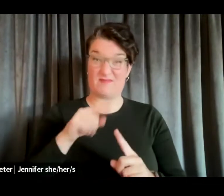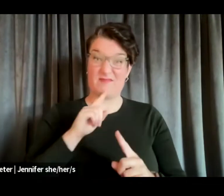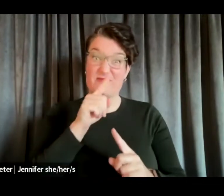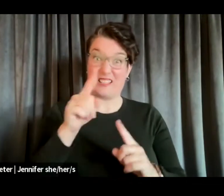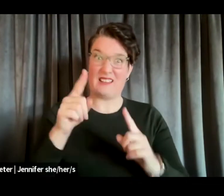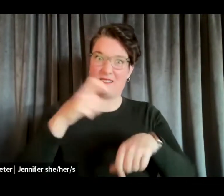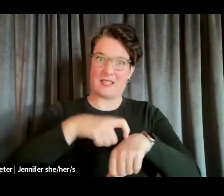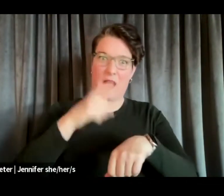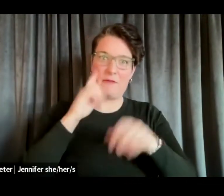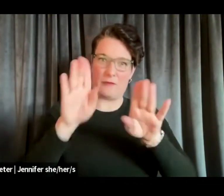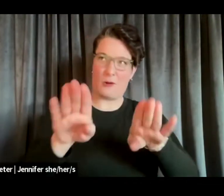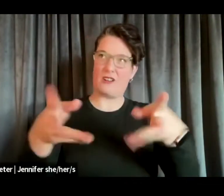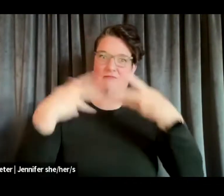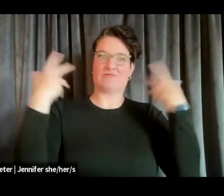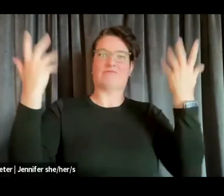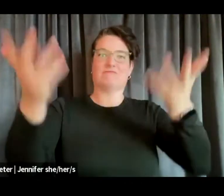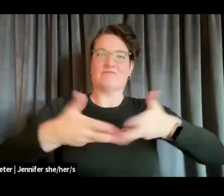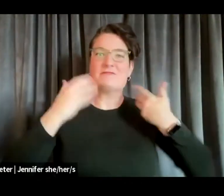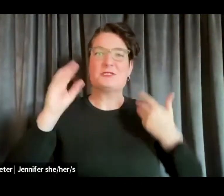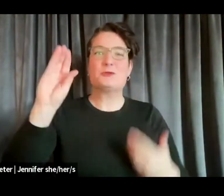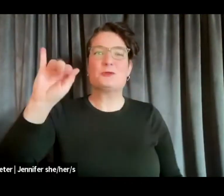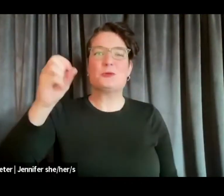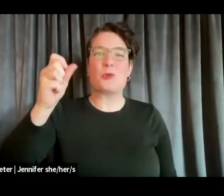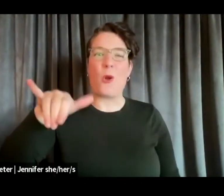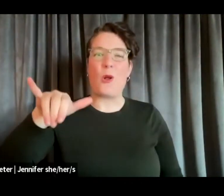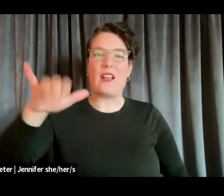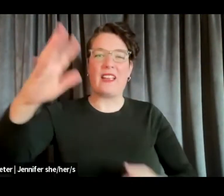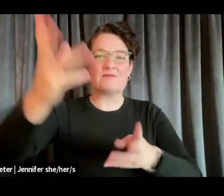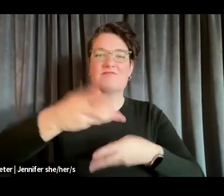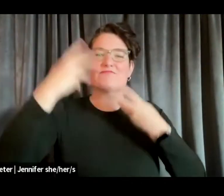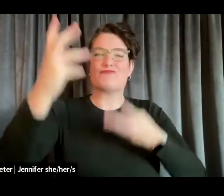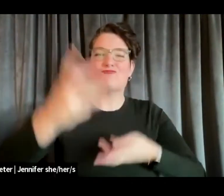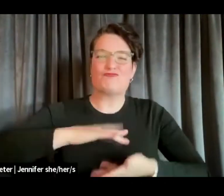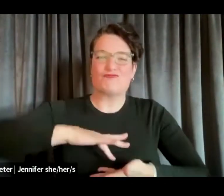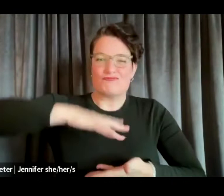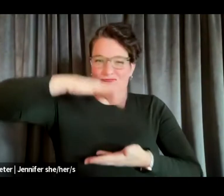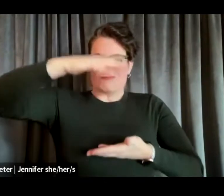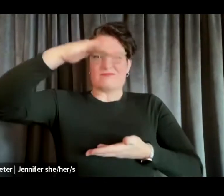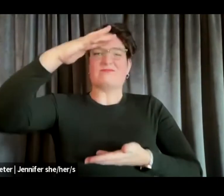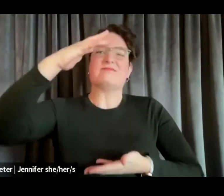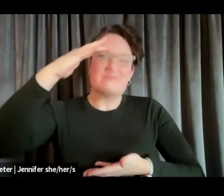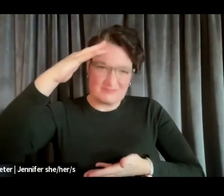It's like the, the portal through which joy is able to enter our